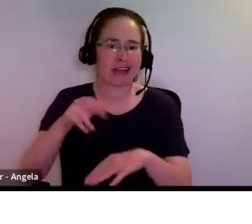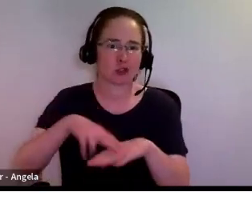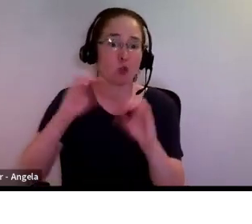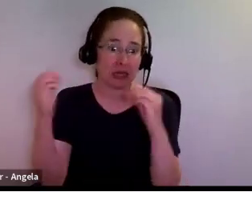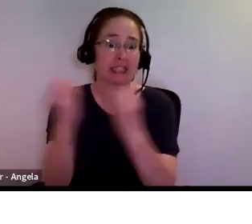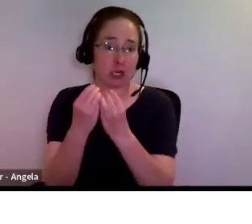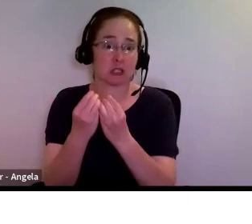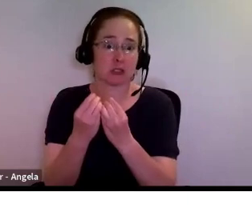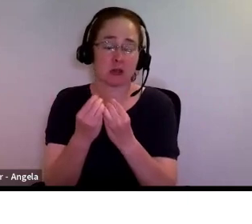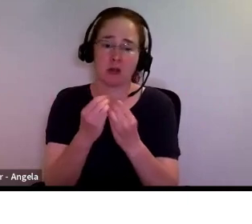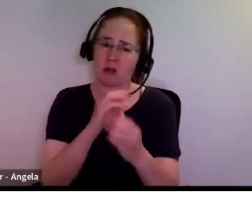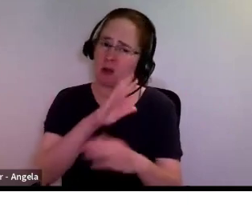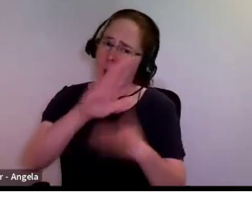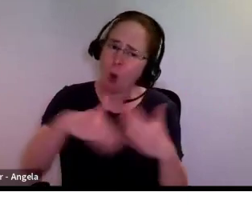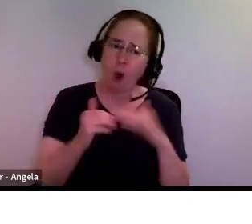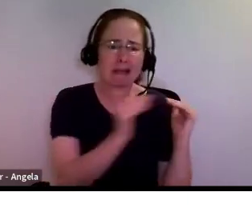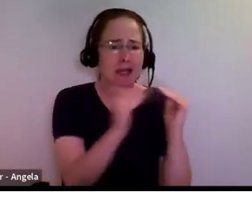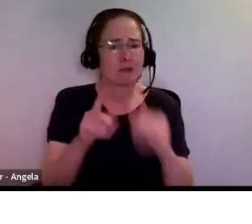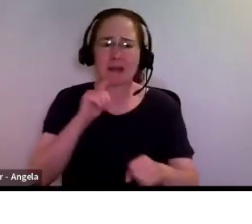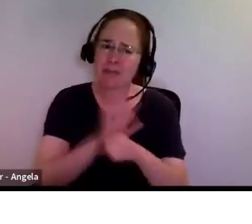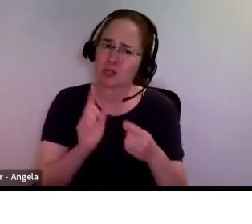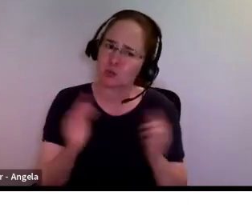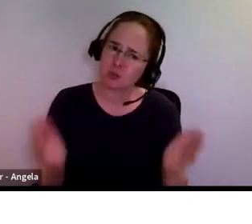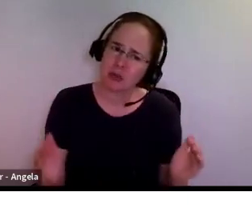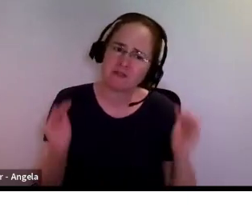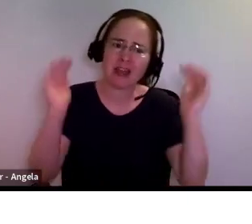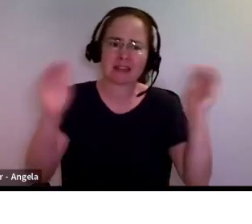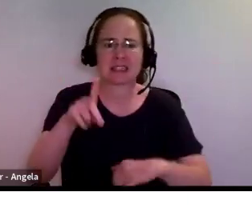all equally committed to advancing disability advocacy.